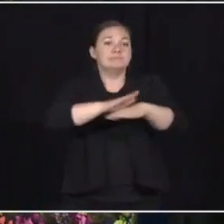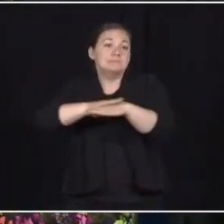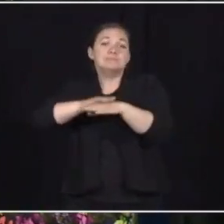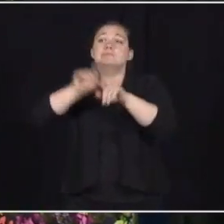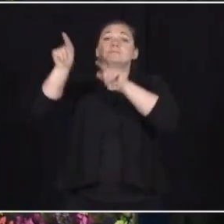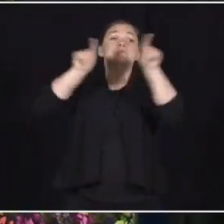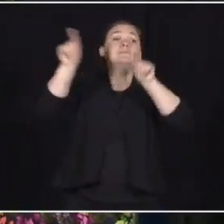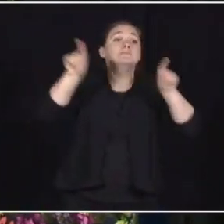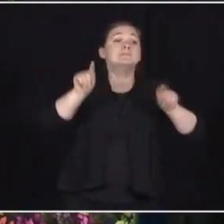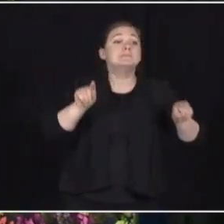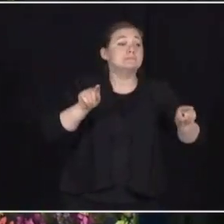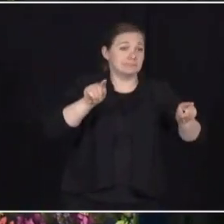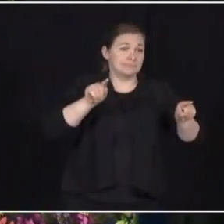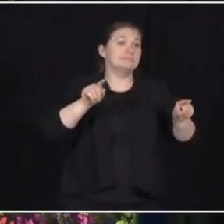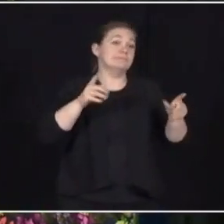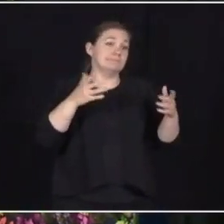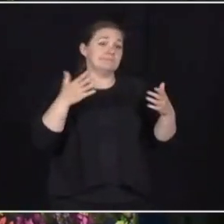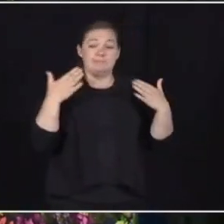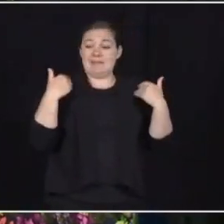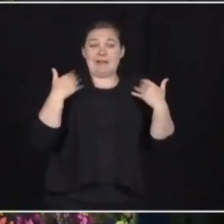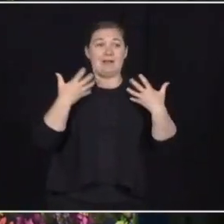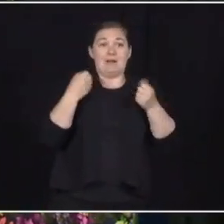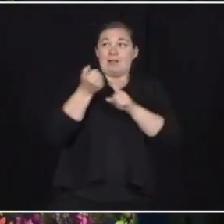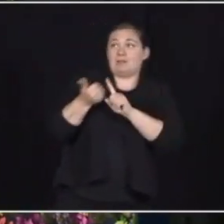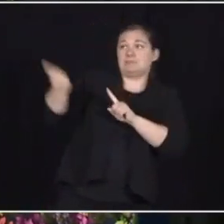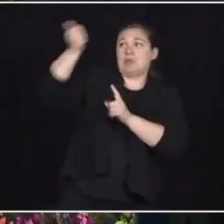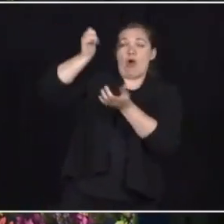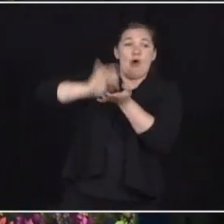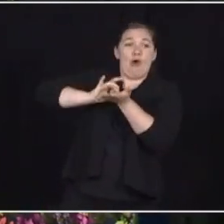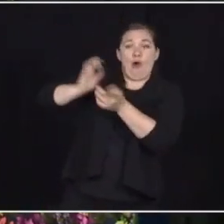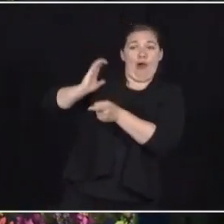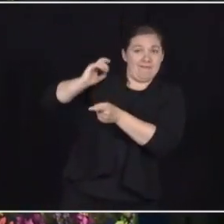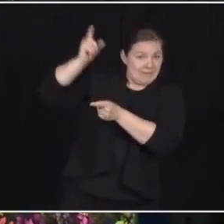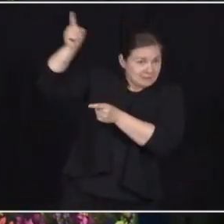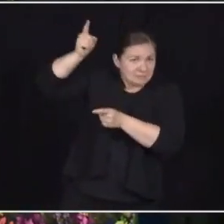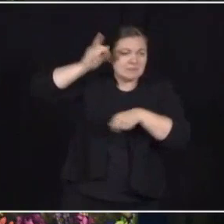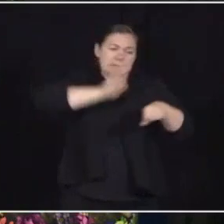And for the health table and to the advice of the chief medical officer. We are hoping very shortly